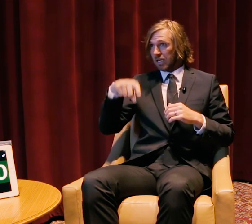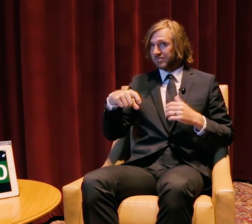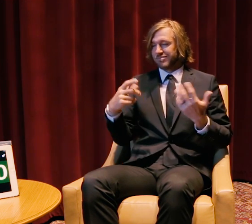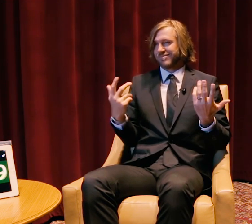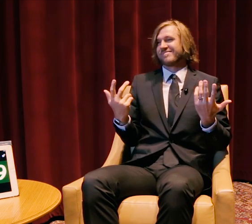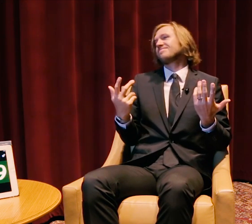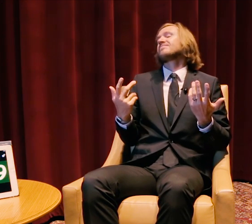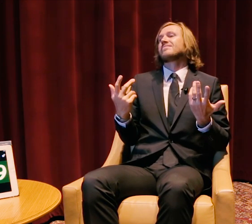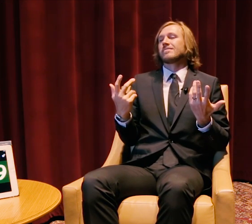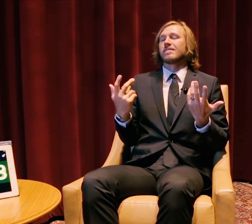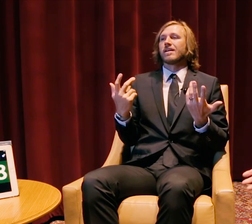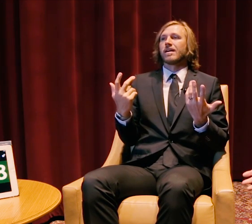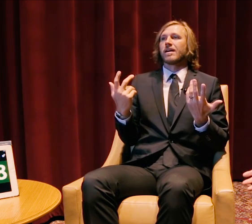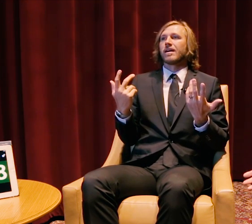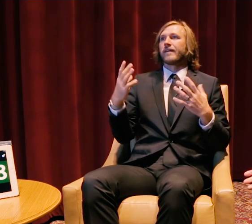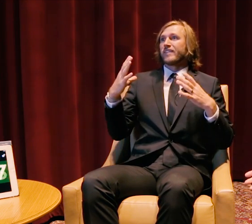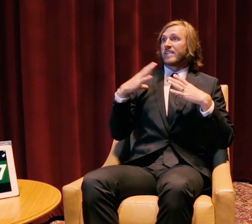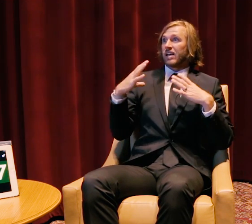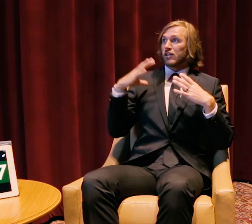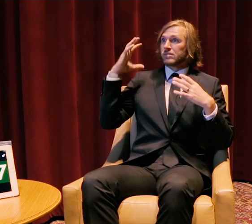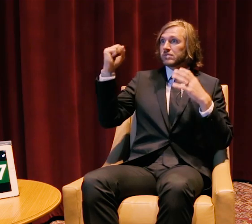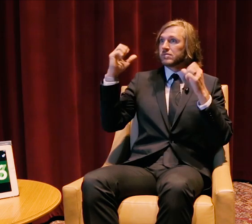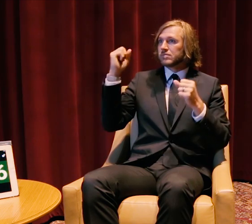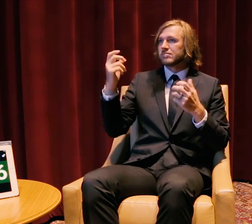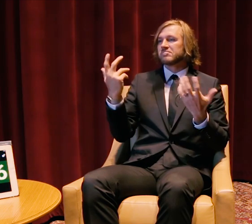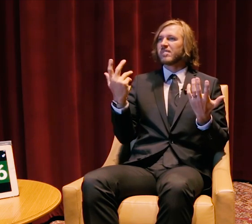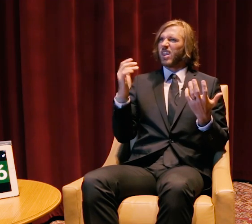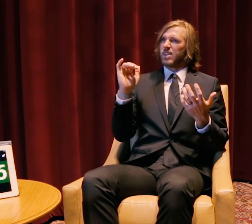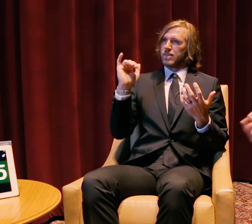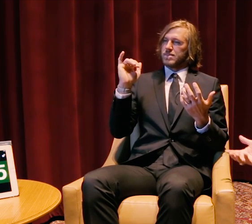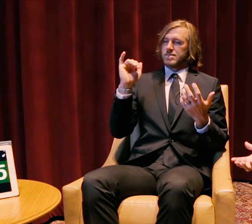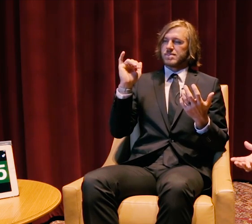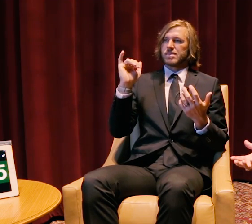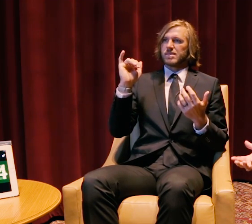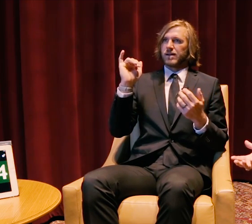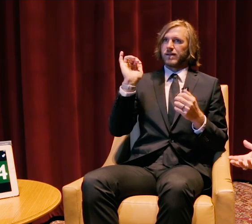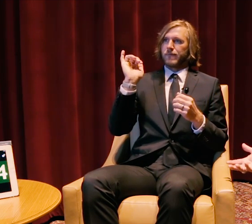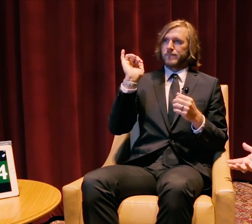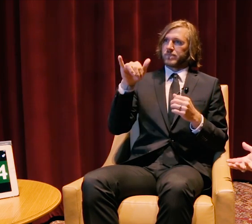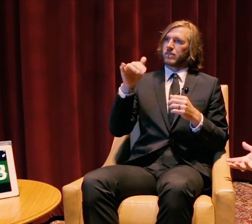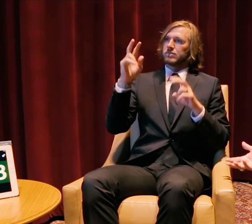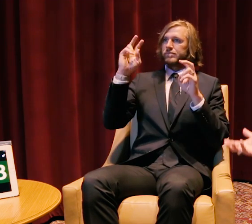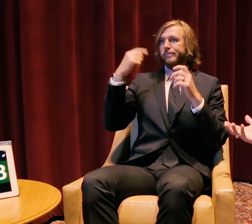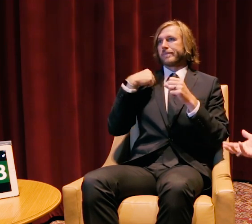that, you know, vacation was, you know, basically driving down the street